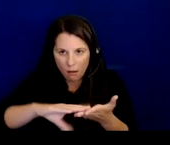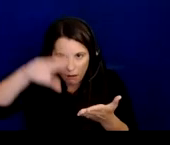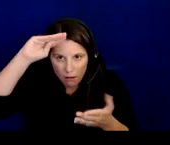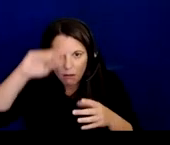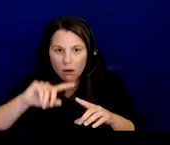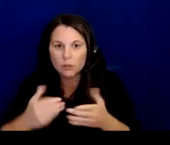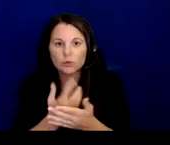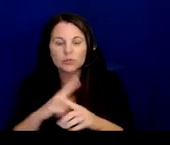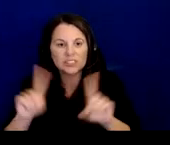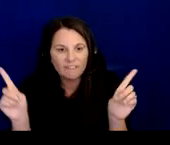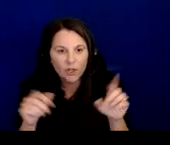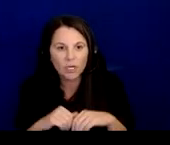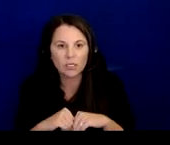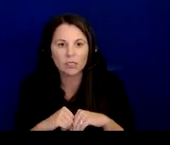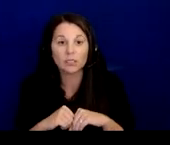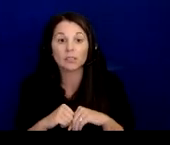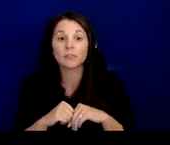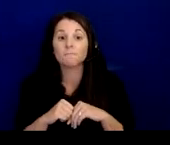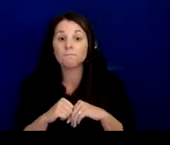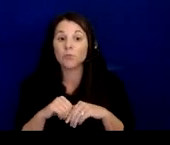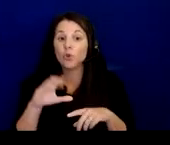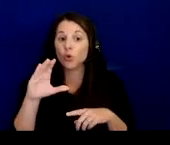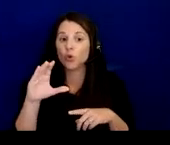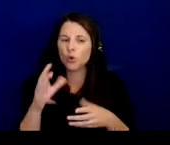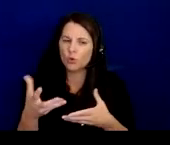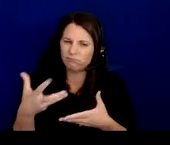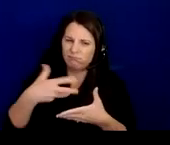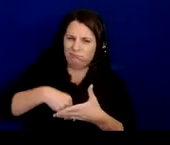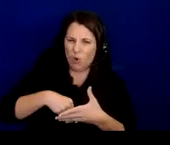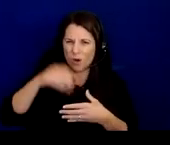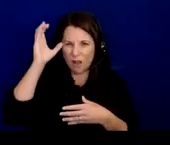What gave you a sense of empowerment? See yourself, as an agent of change?